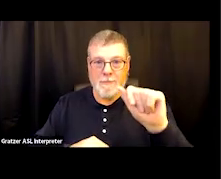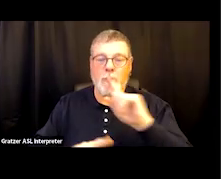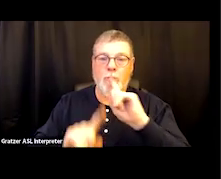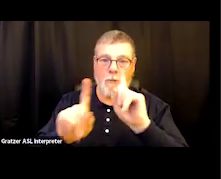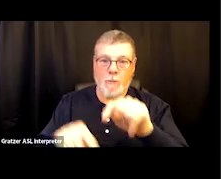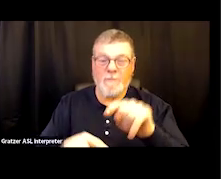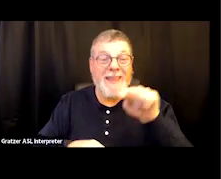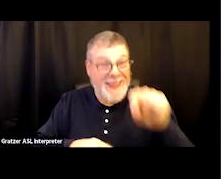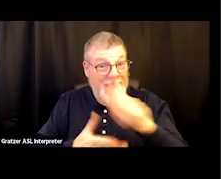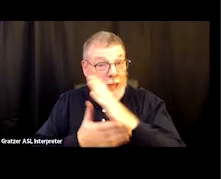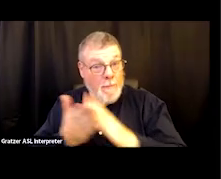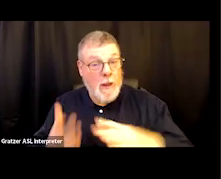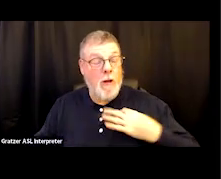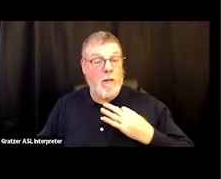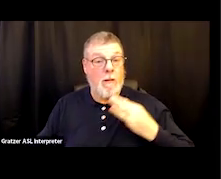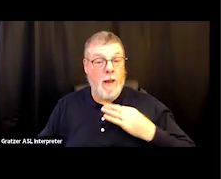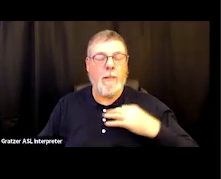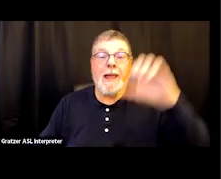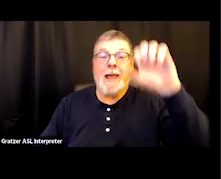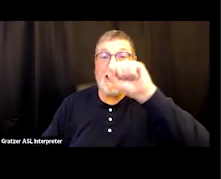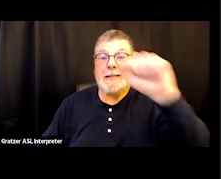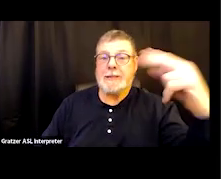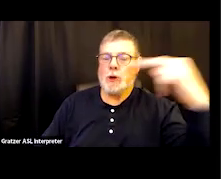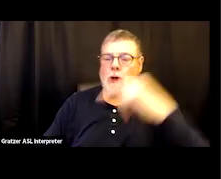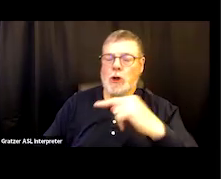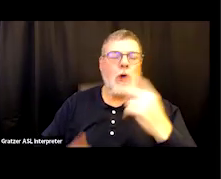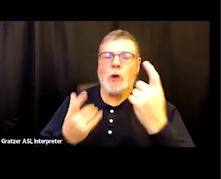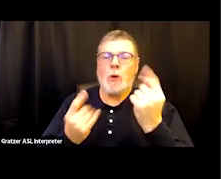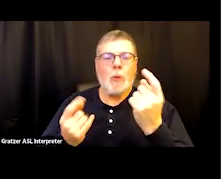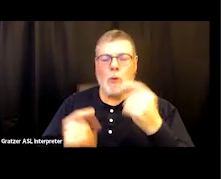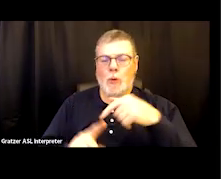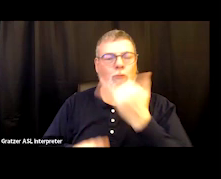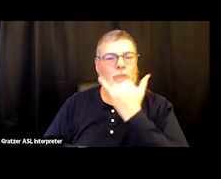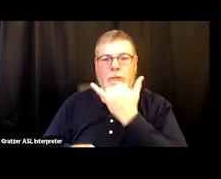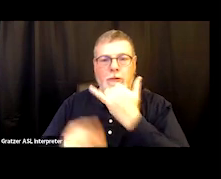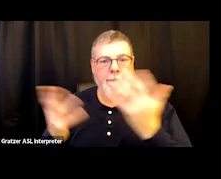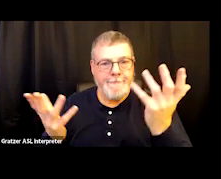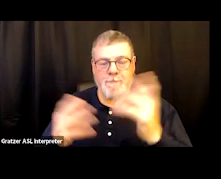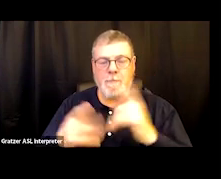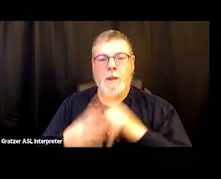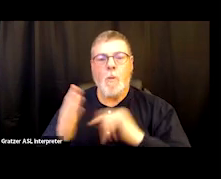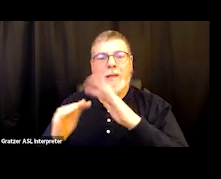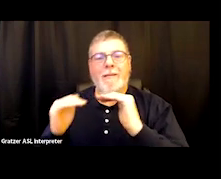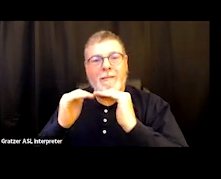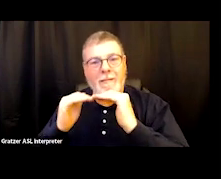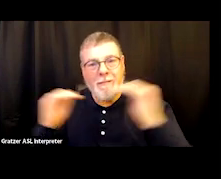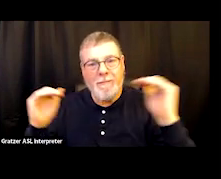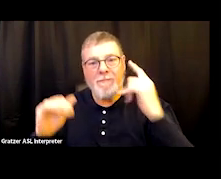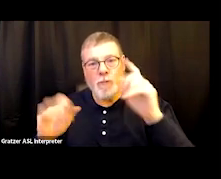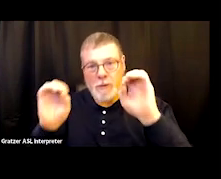where Social Security is looking at what condition someone has, what is their level of education,